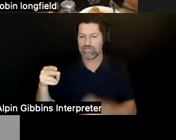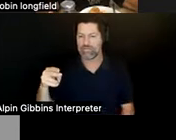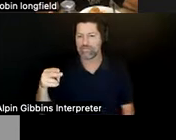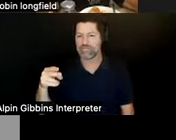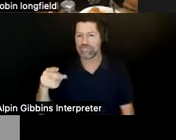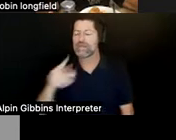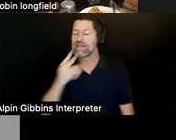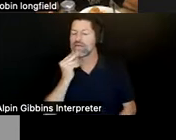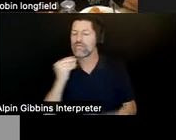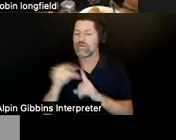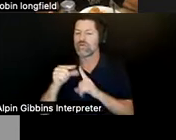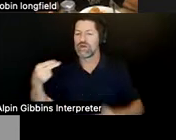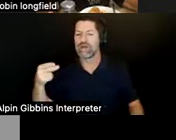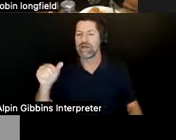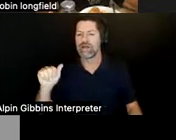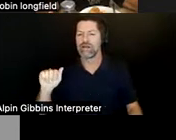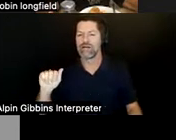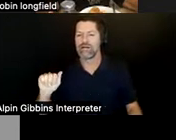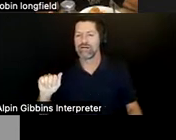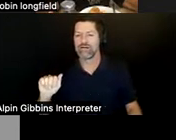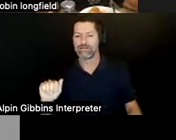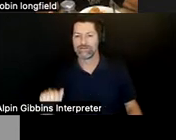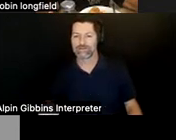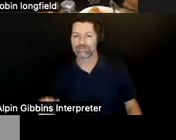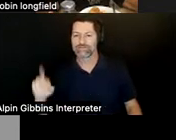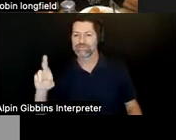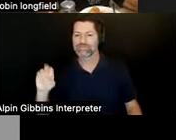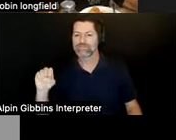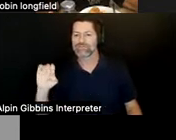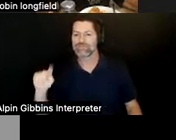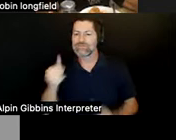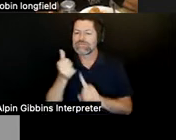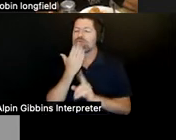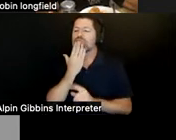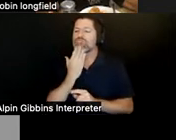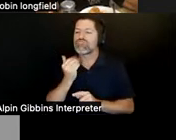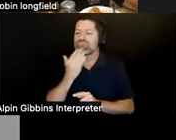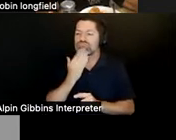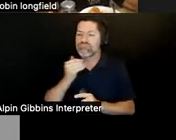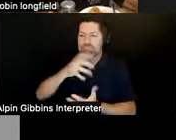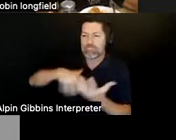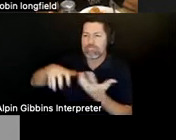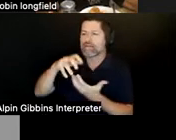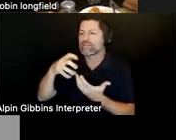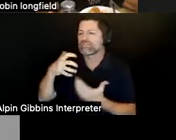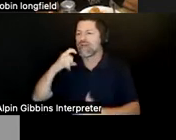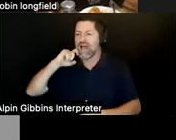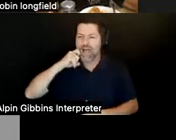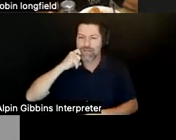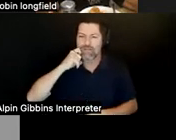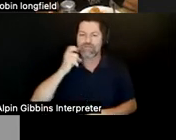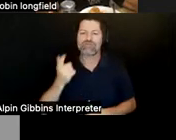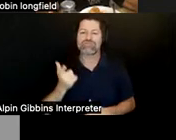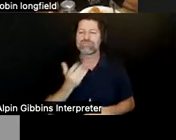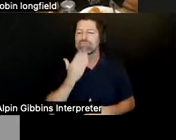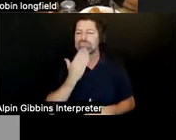hebrew, word Harro set, and it is a very sweet mixture of apples, and usually a sweet wine